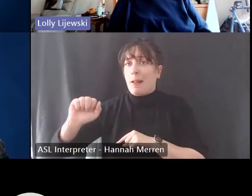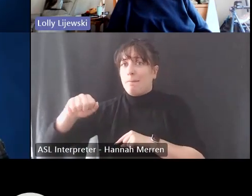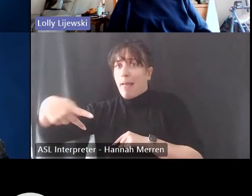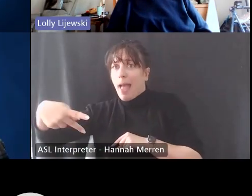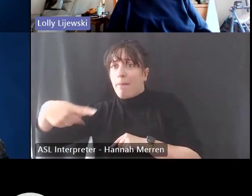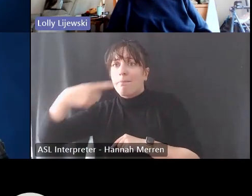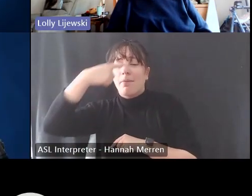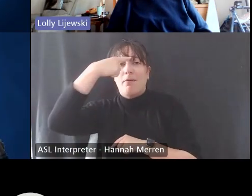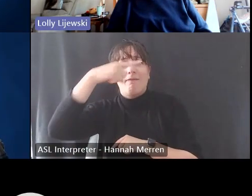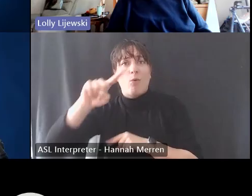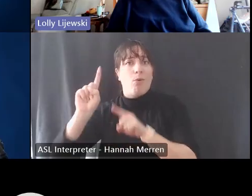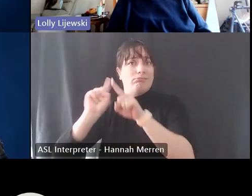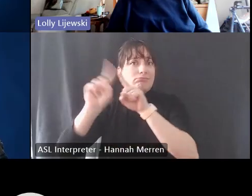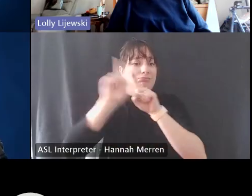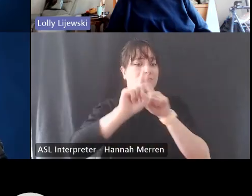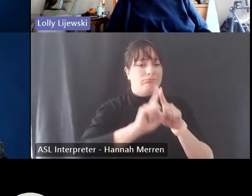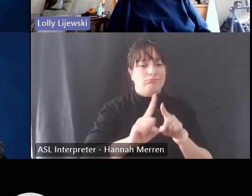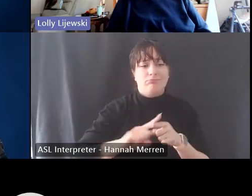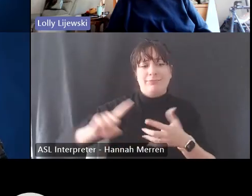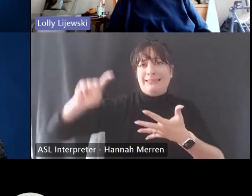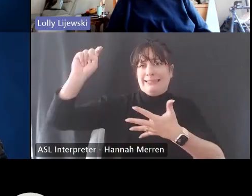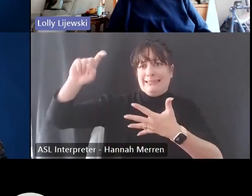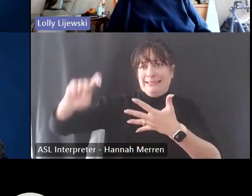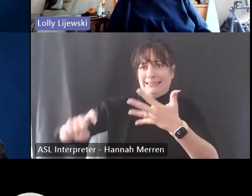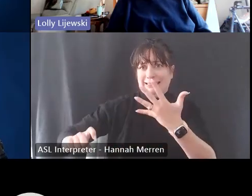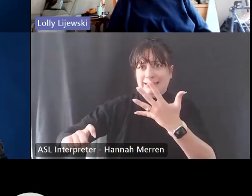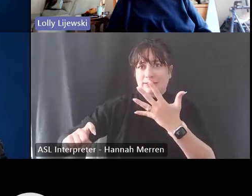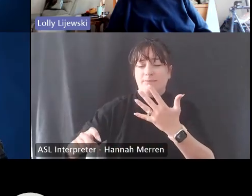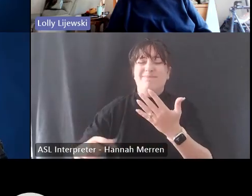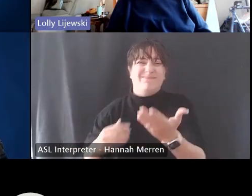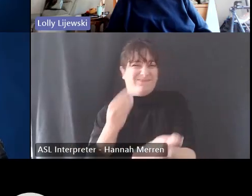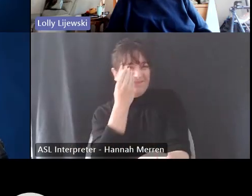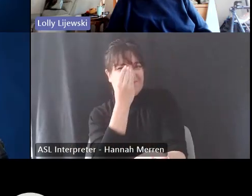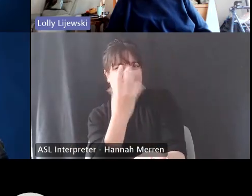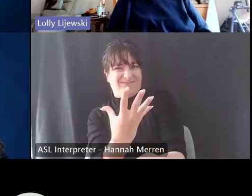I haven't seen any out of the box solutions.